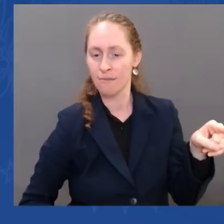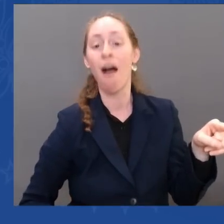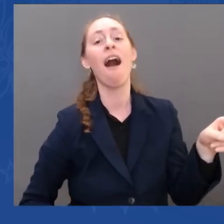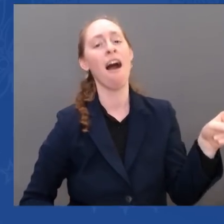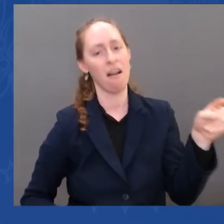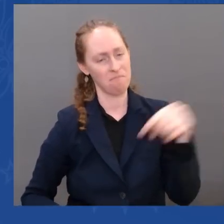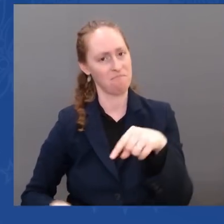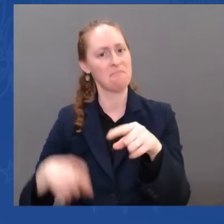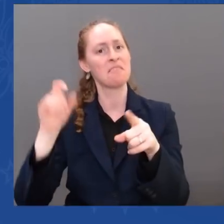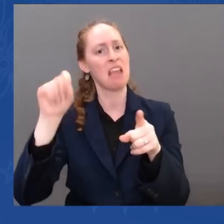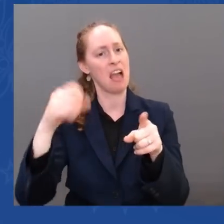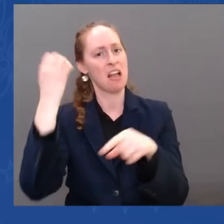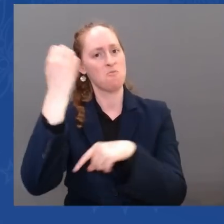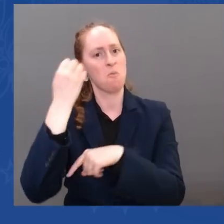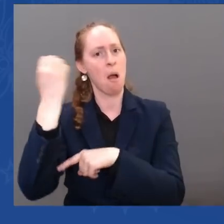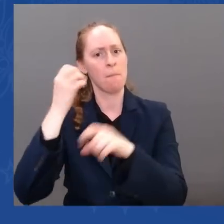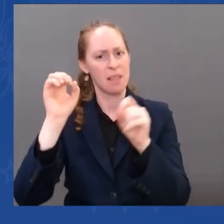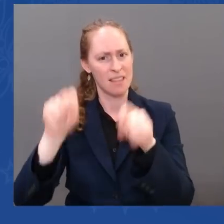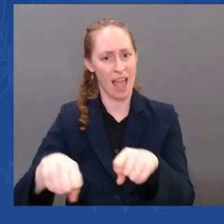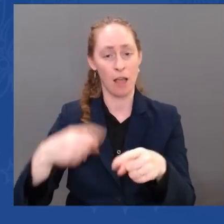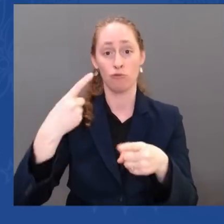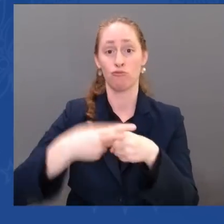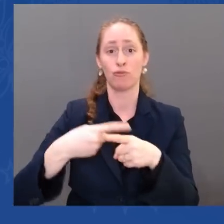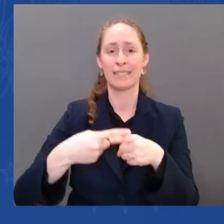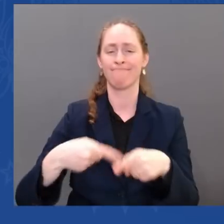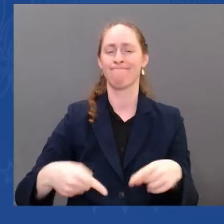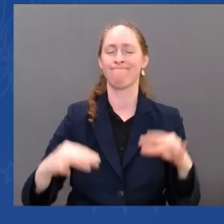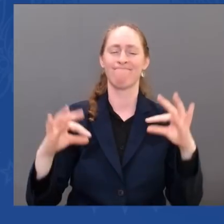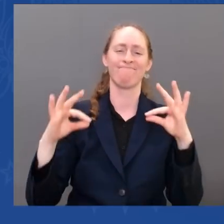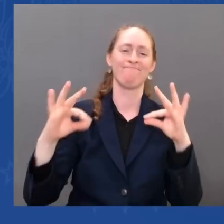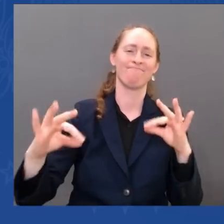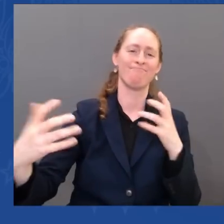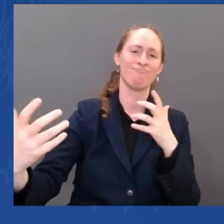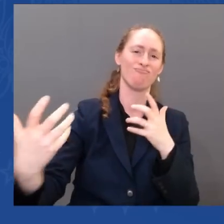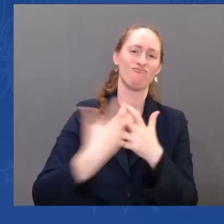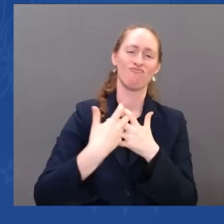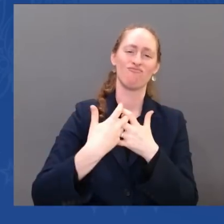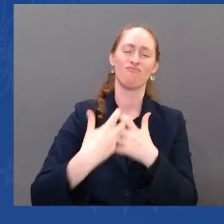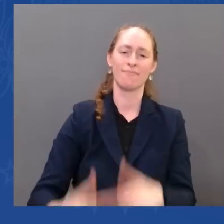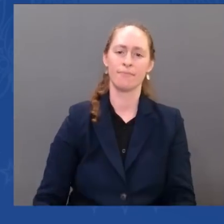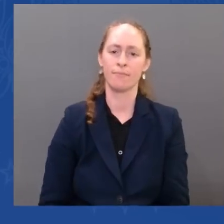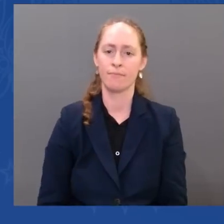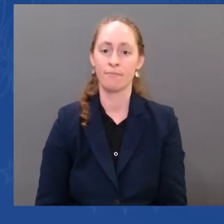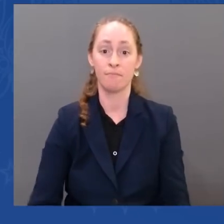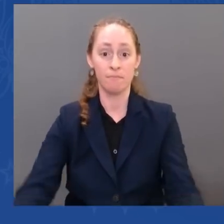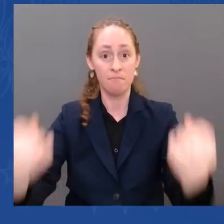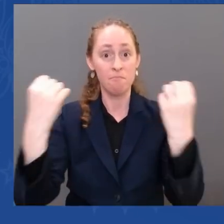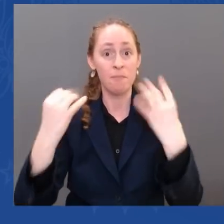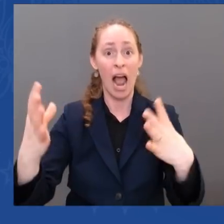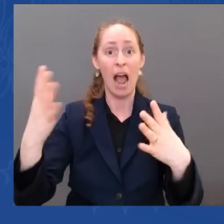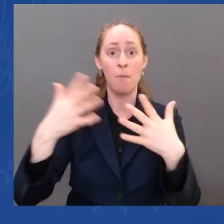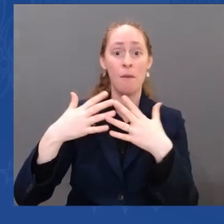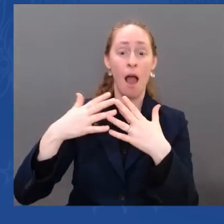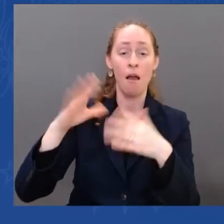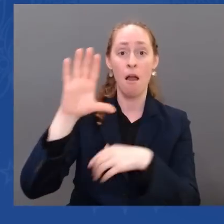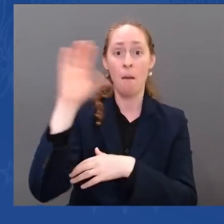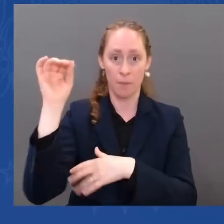And many American companies are investing in Greece for the first time -- companies such as Microsoft, Pfizer.